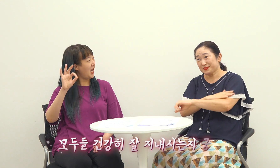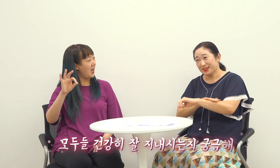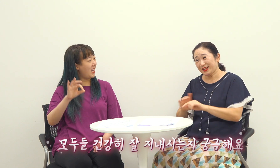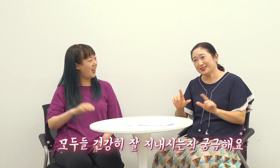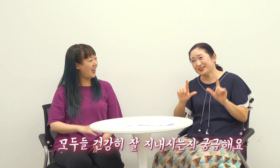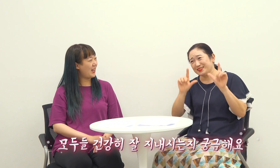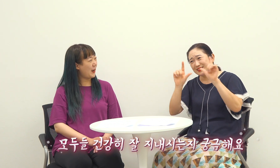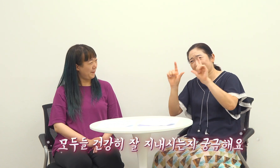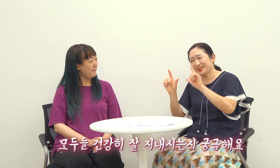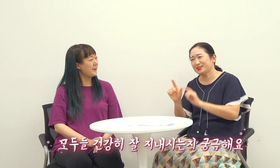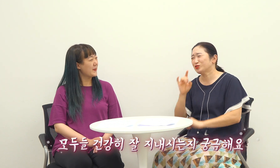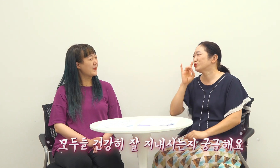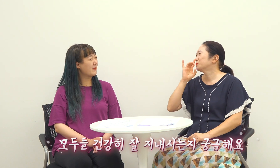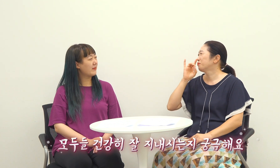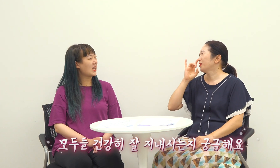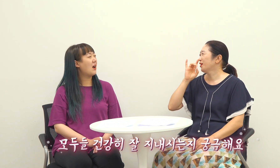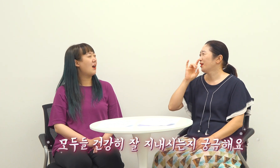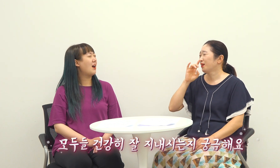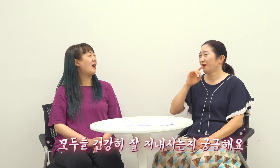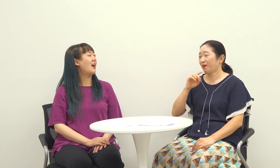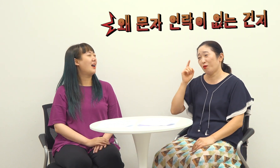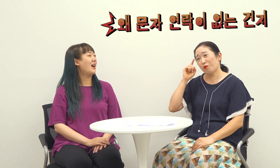I wonder if everyone is doing well.